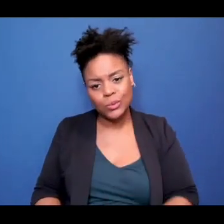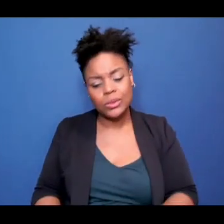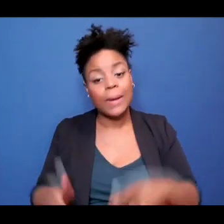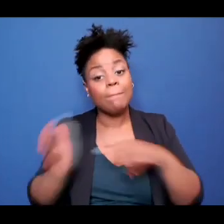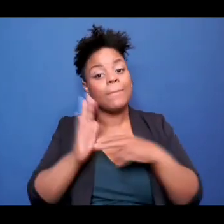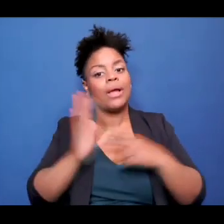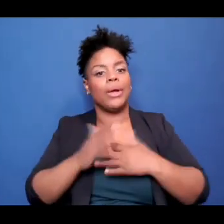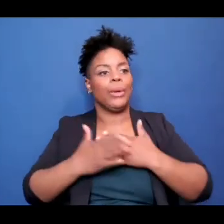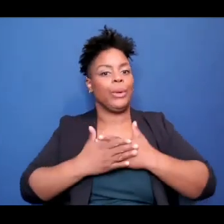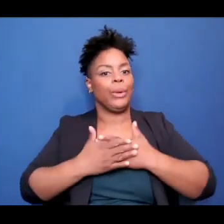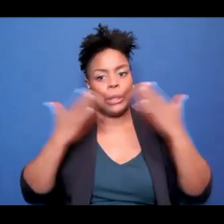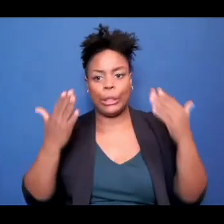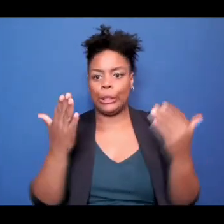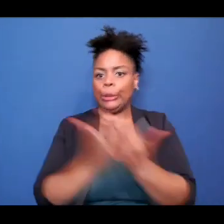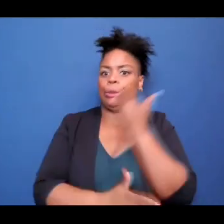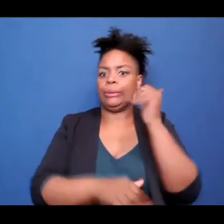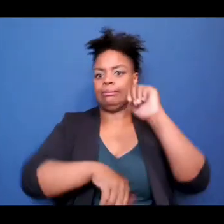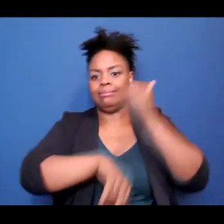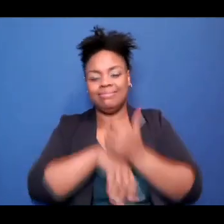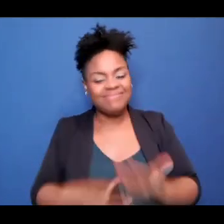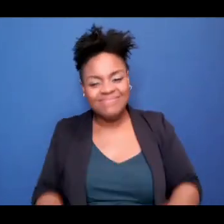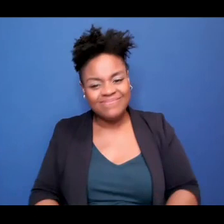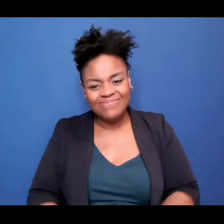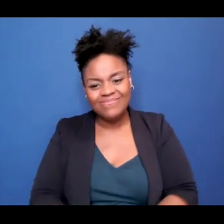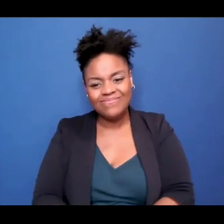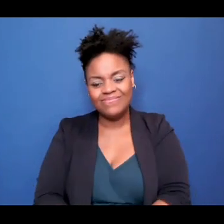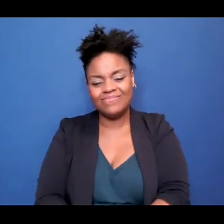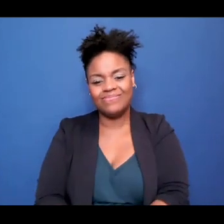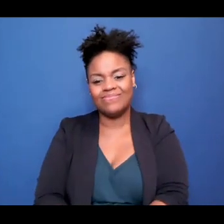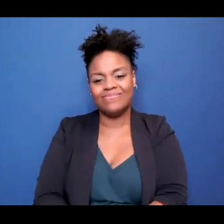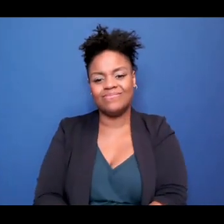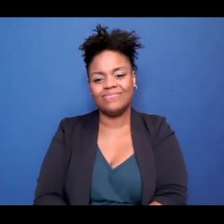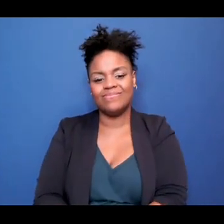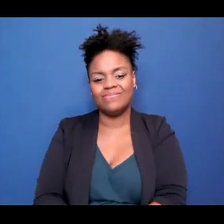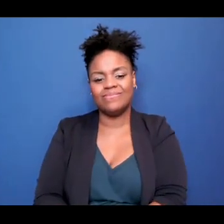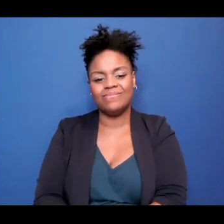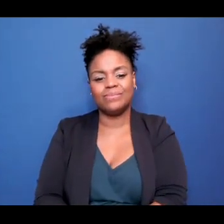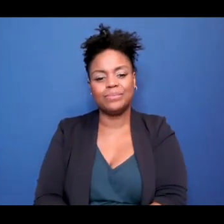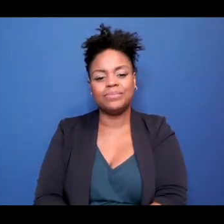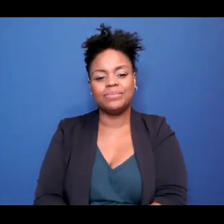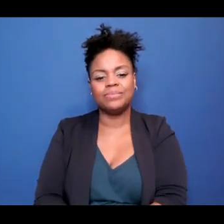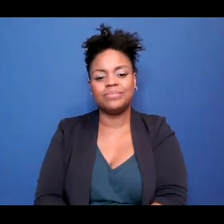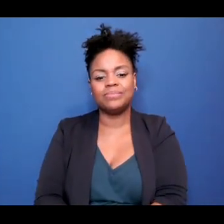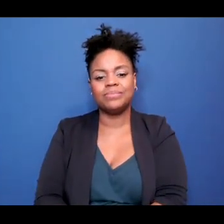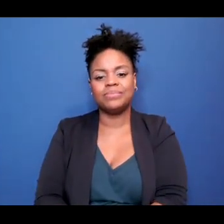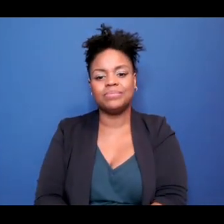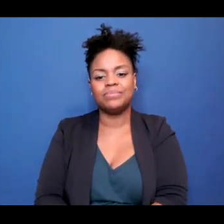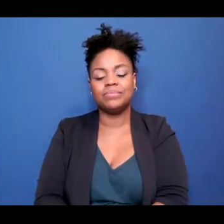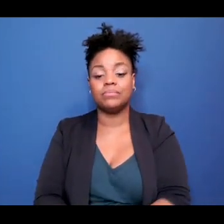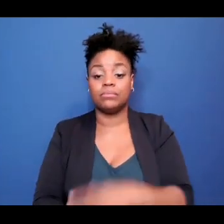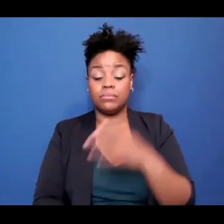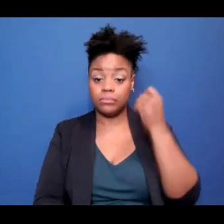THE THE IDEA WAS THEY THOUGHT, WELL, IF WE CAN STEM THE TIDE AND SORT OF RURPS THE NUMBER OF REUMS THE NUMBER OF FAST REDUCE THE NUMBER OF